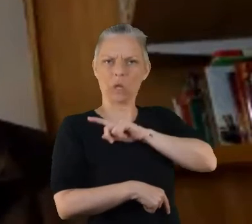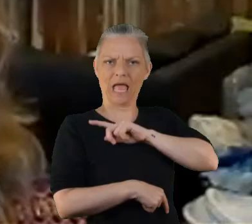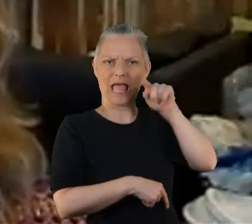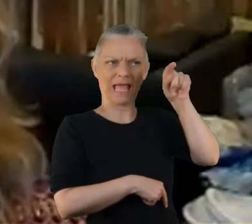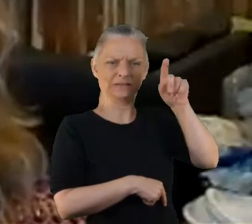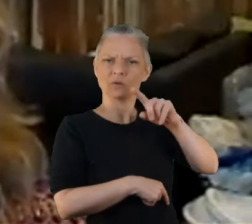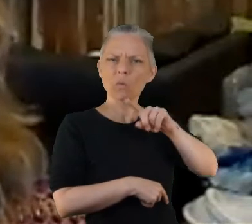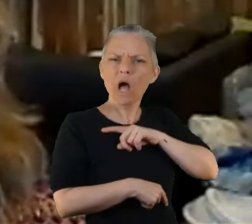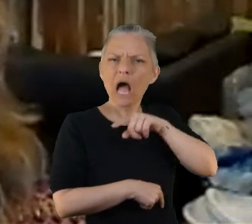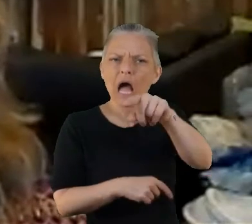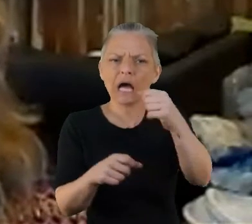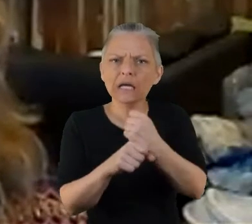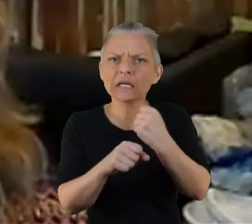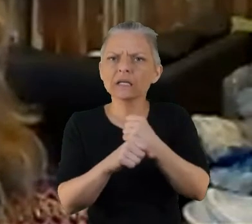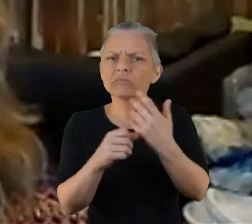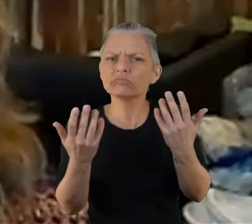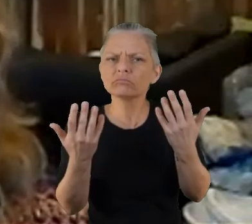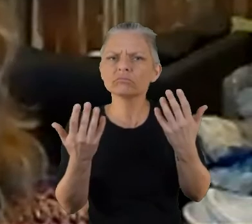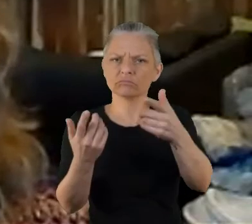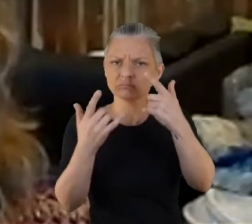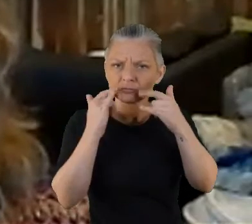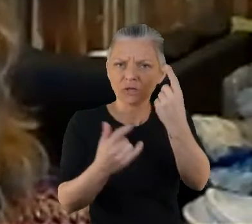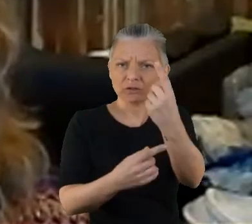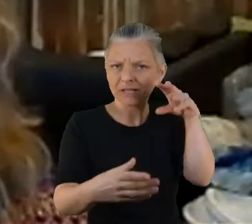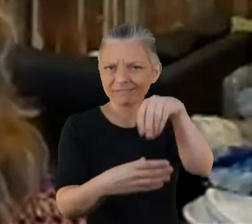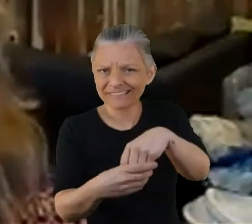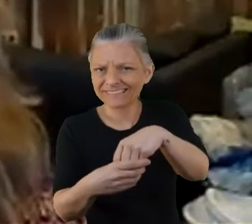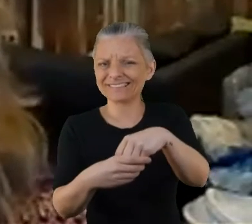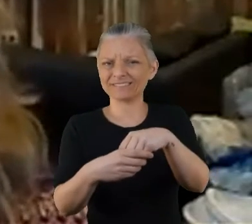I think, one of the things to build on what Graham was saying is that it’s really important